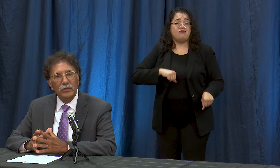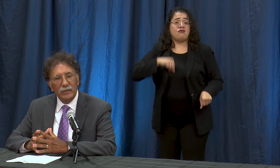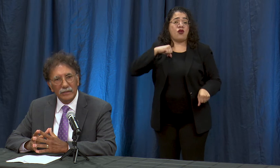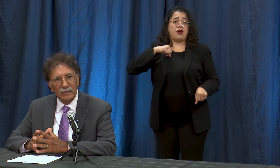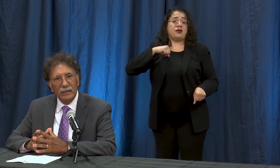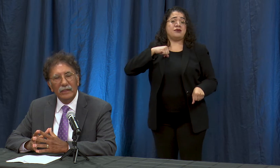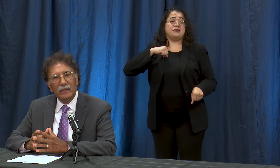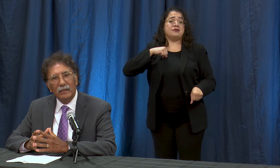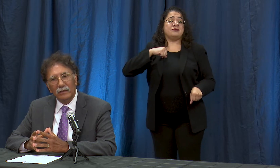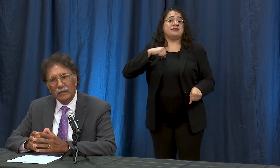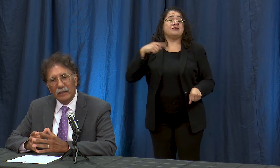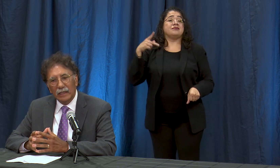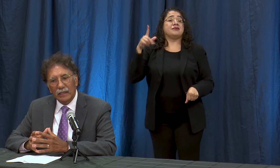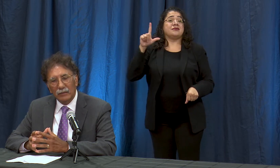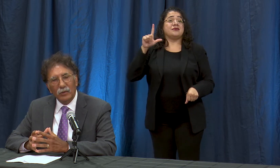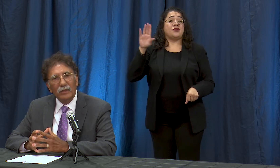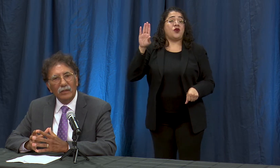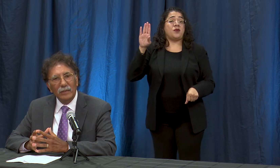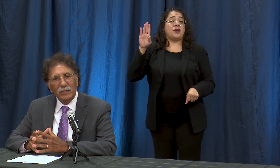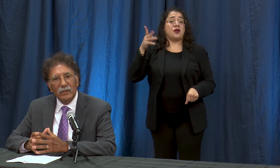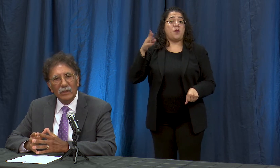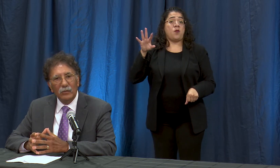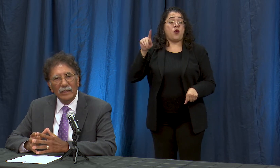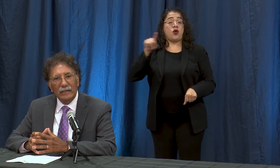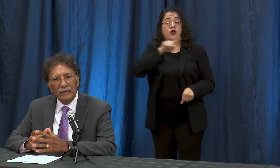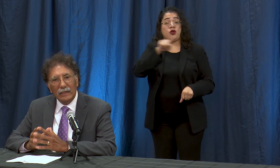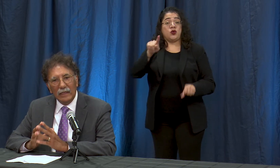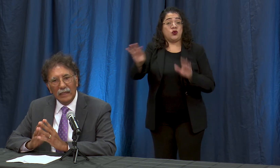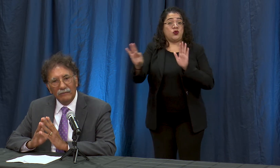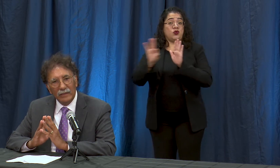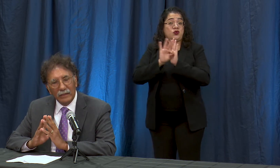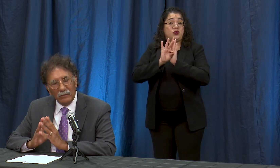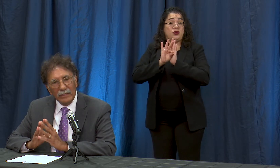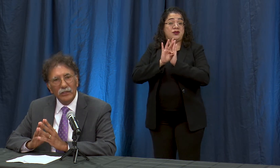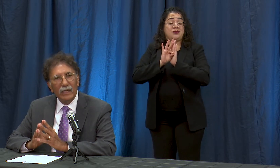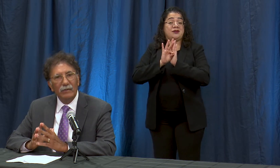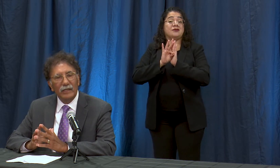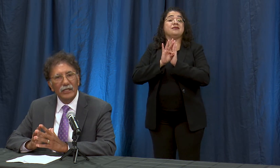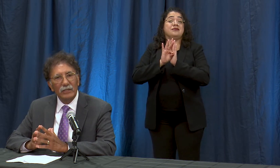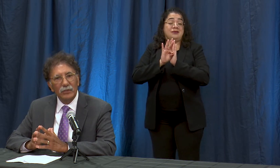choice here at the Port of Long Beach we have done a great job in our customer